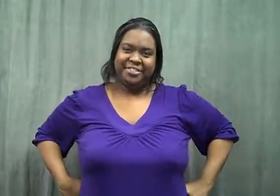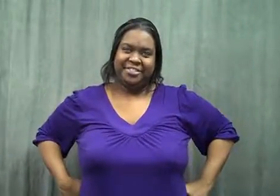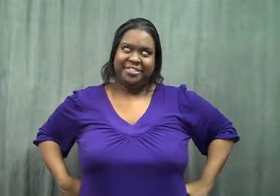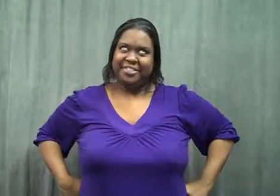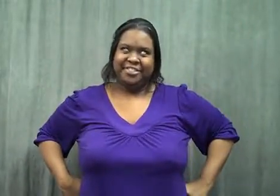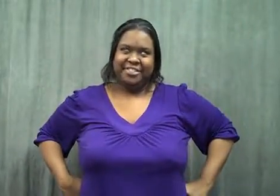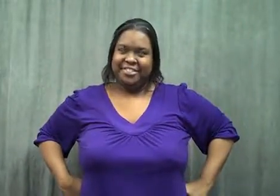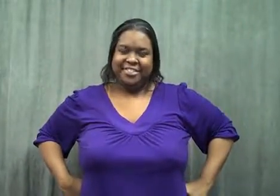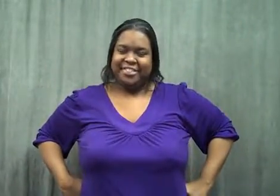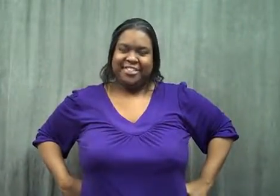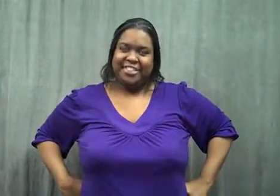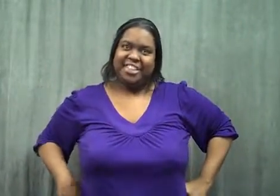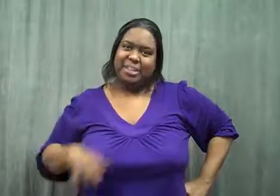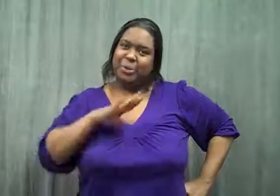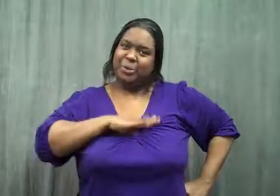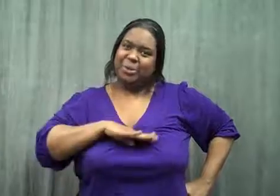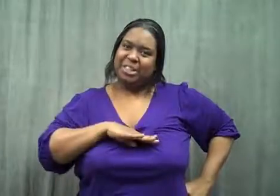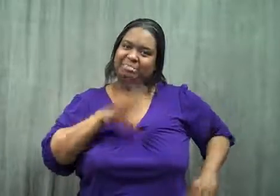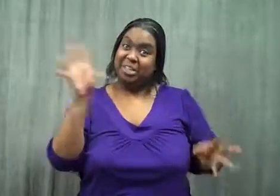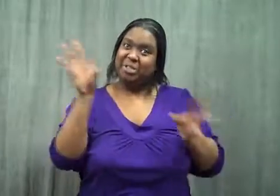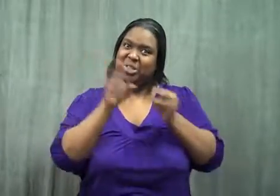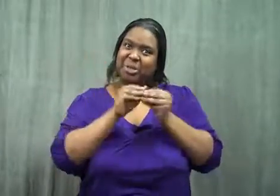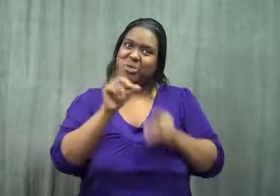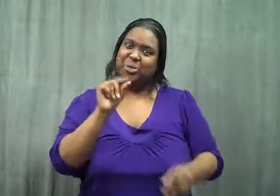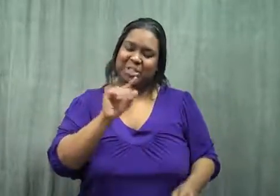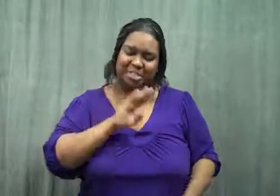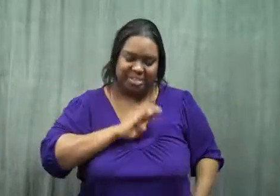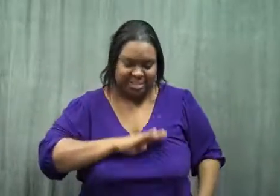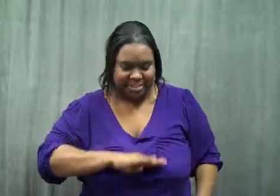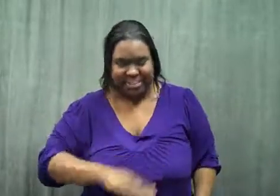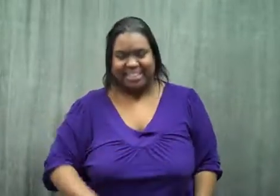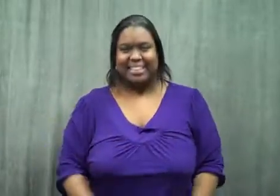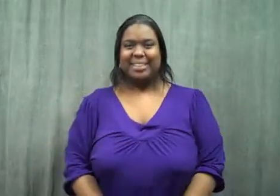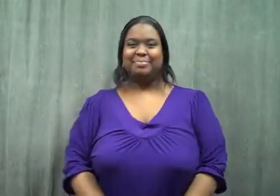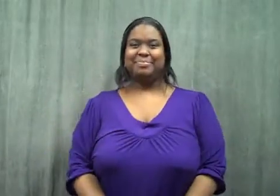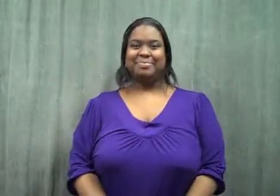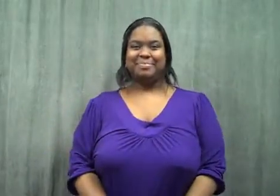Whew... there WERE 20 altogether!